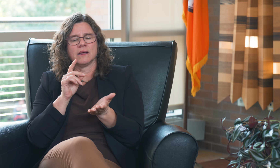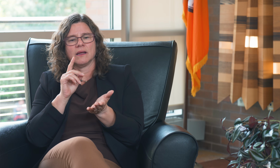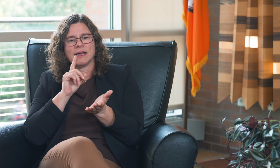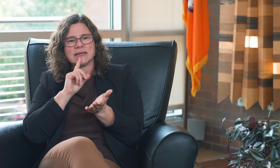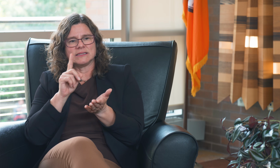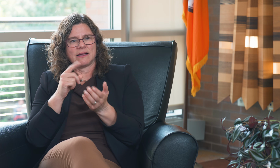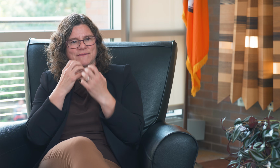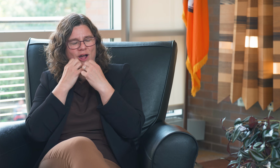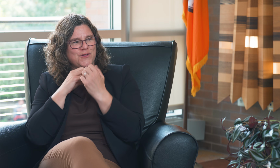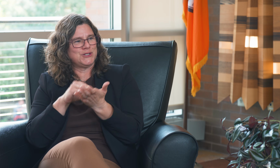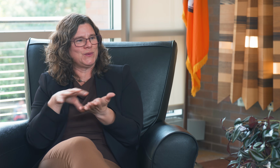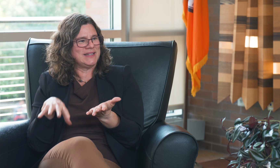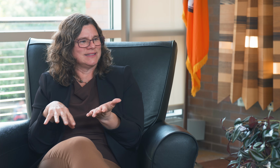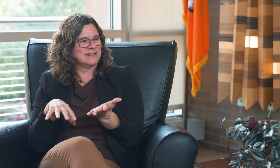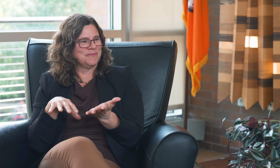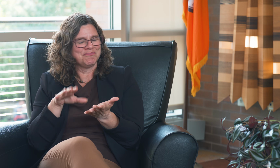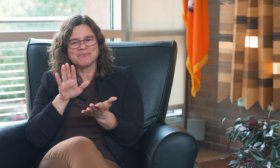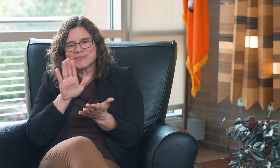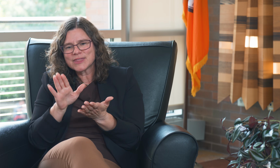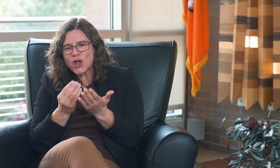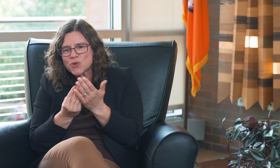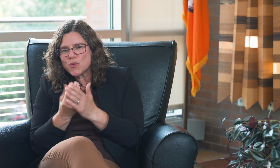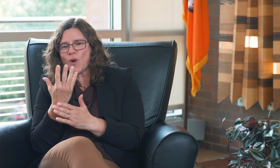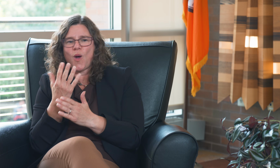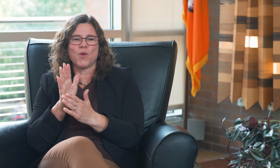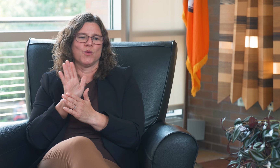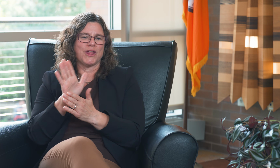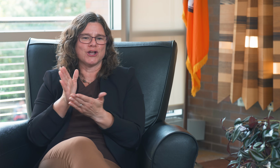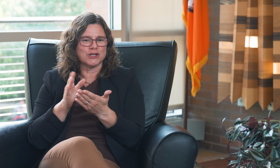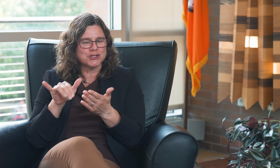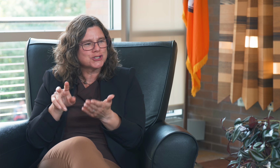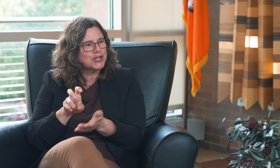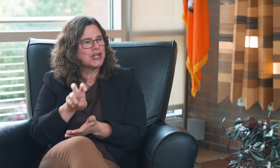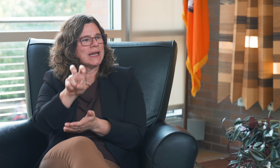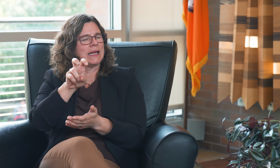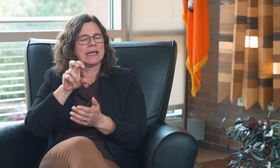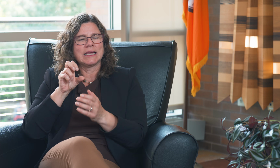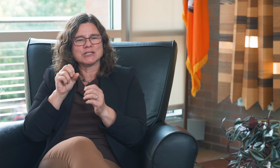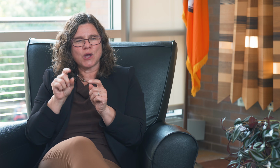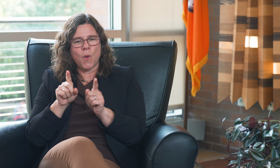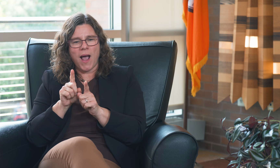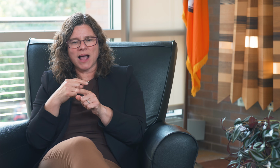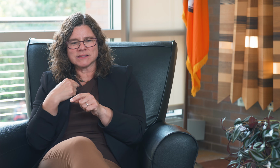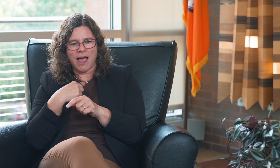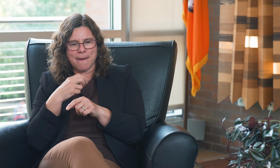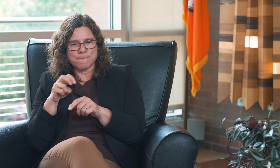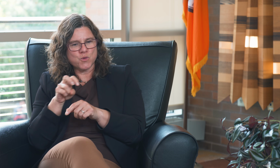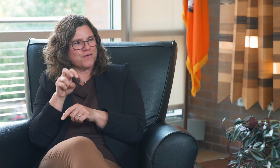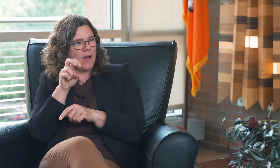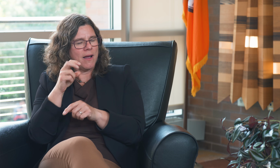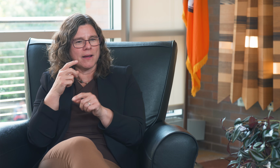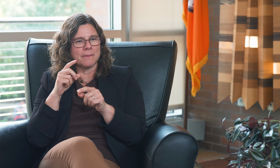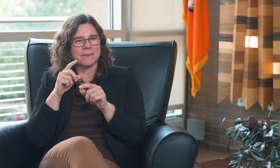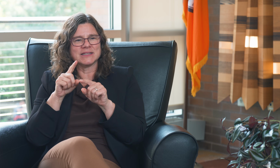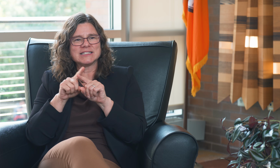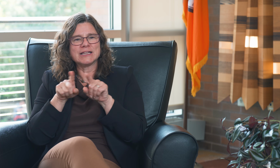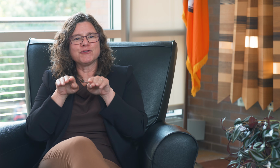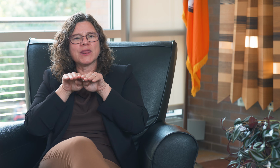We value the students, their growth, their journey, and so as I have moved up into different levels,